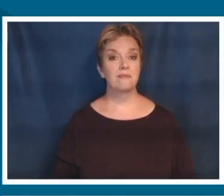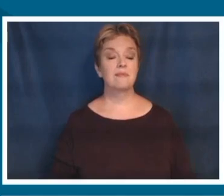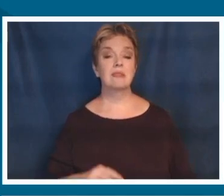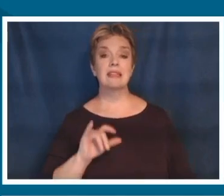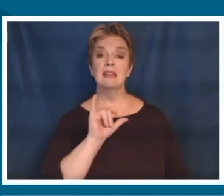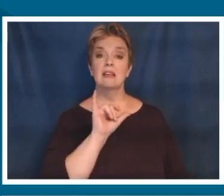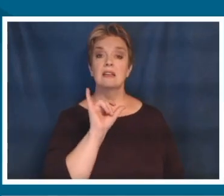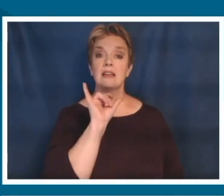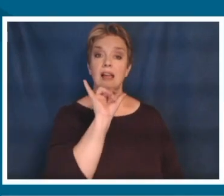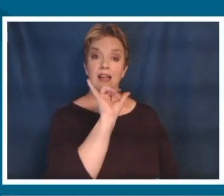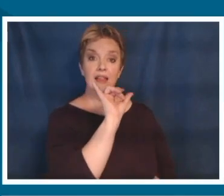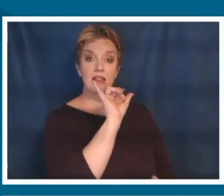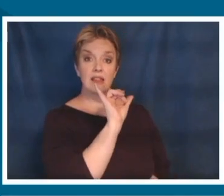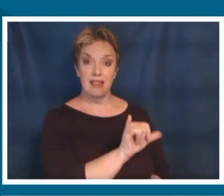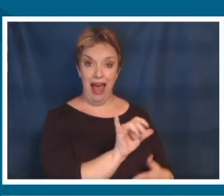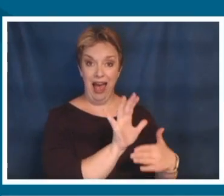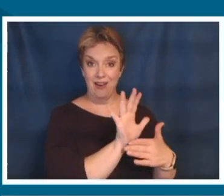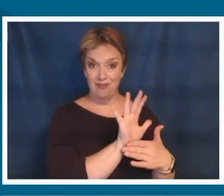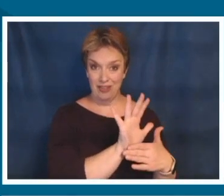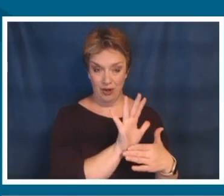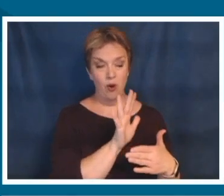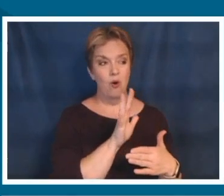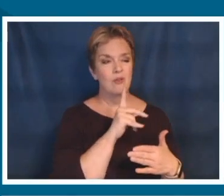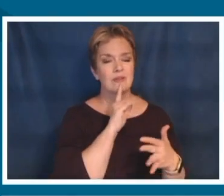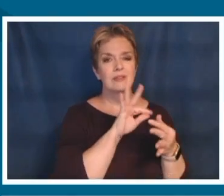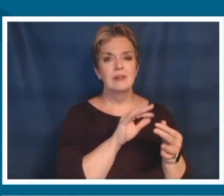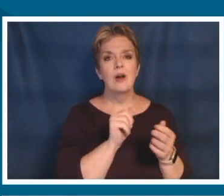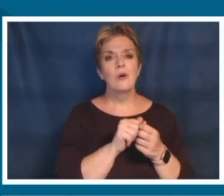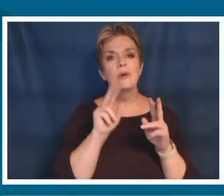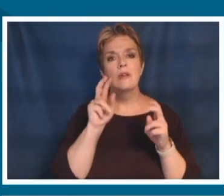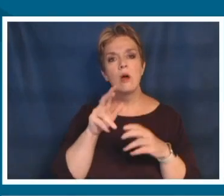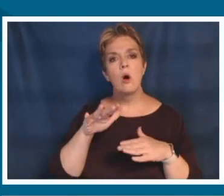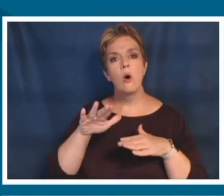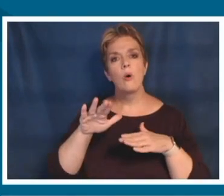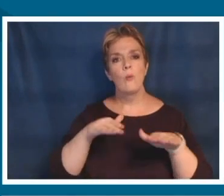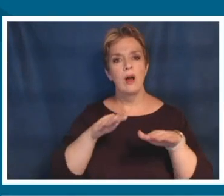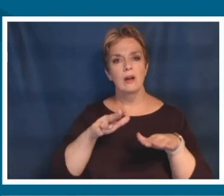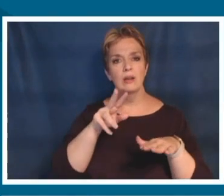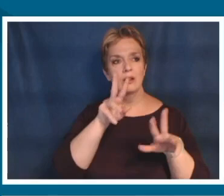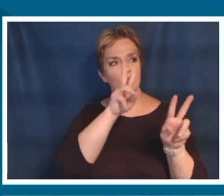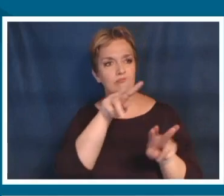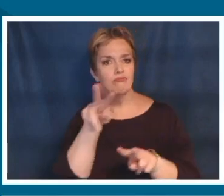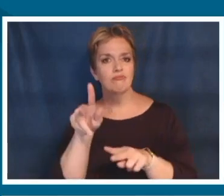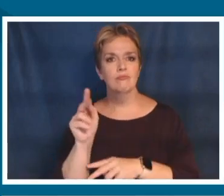like a video walking tour that we made um and the purpose of it was to share